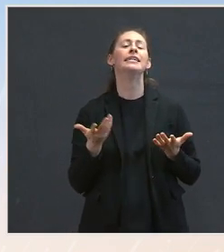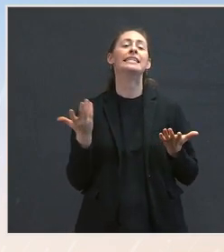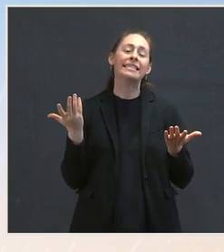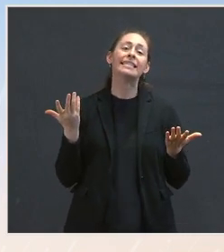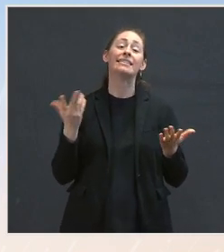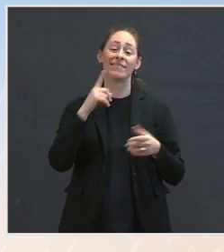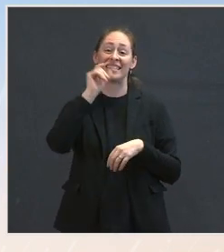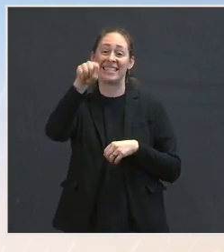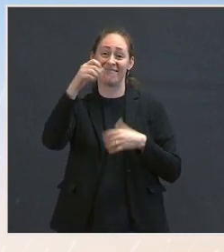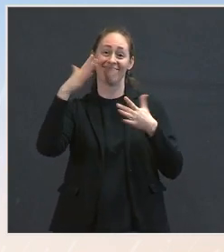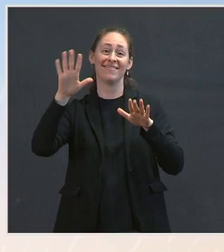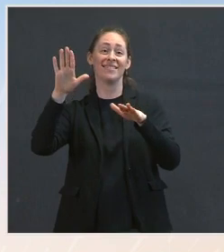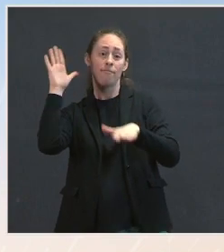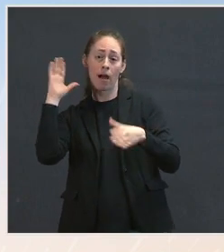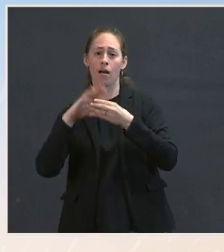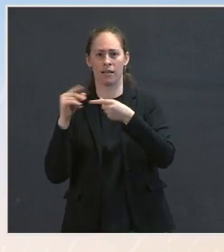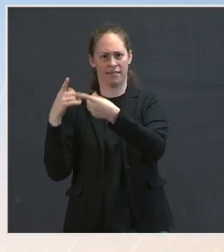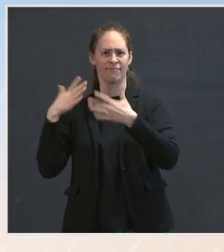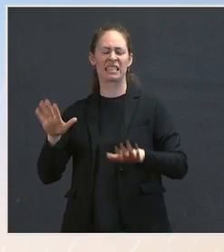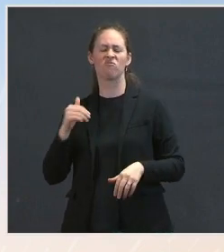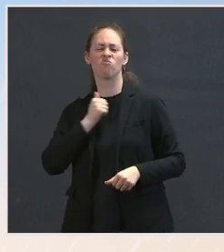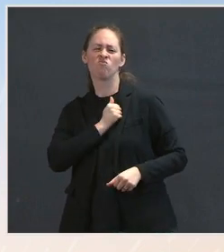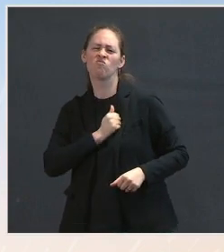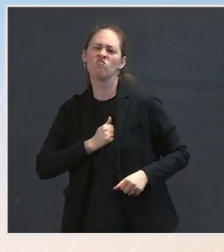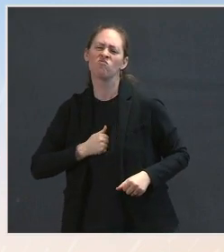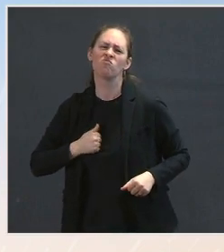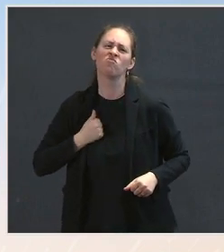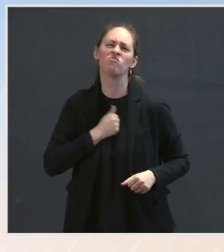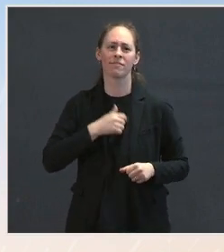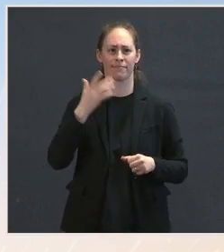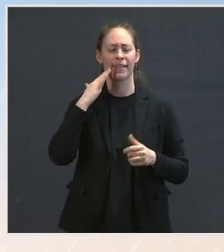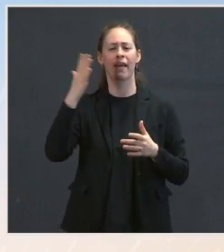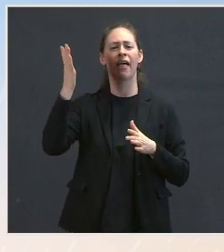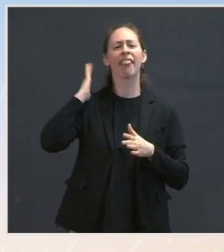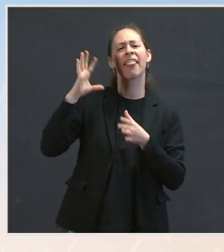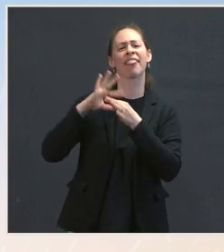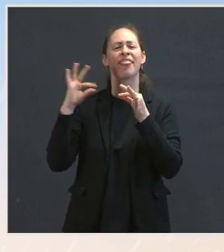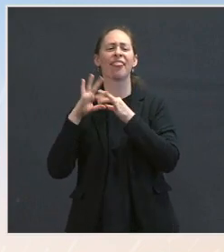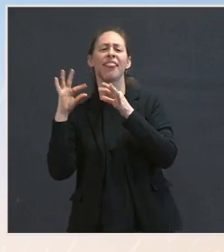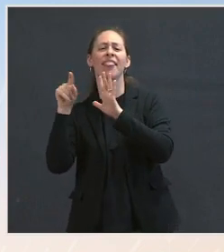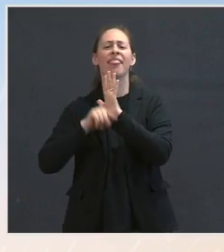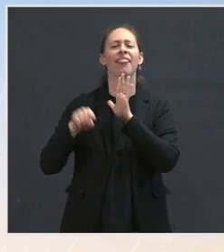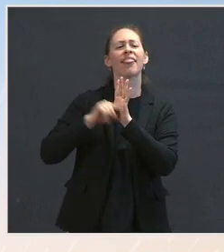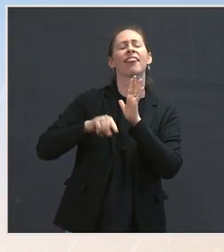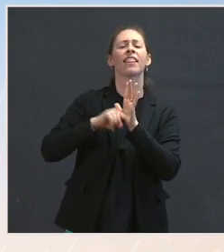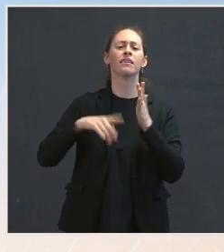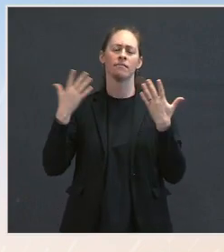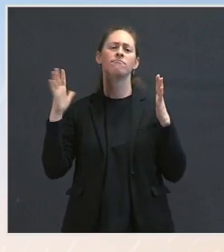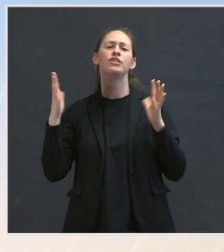she apologized for her past comments and that she would be joining an administration where, as we've noted in here,